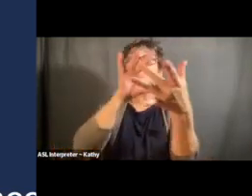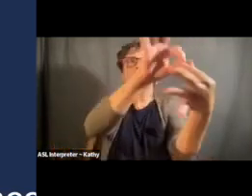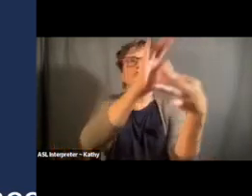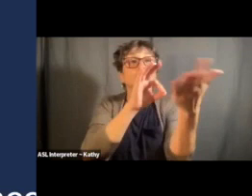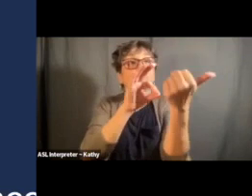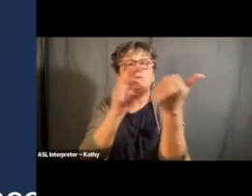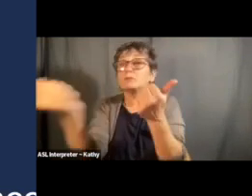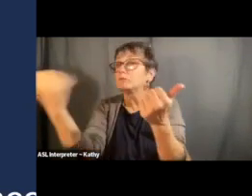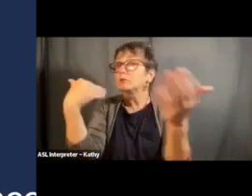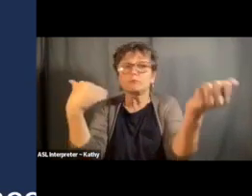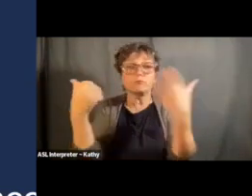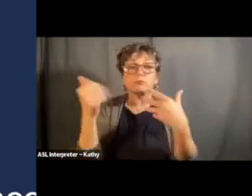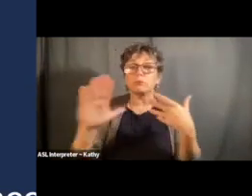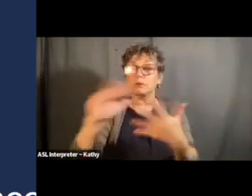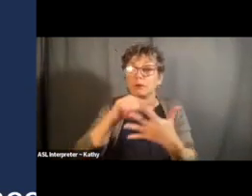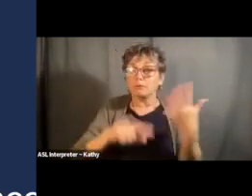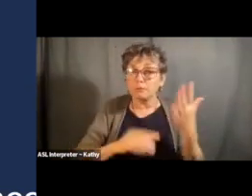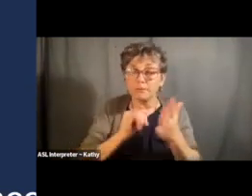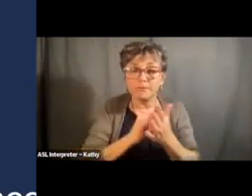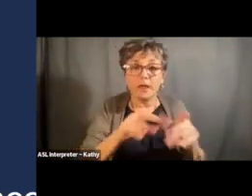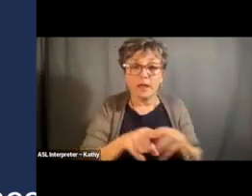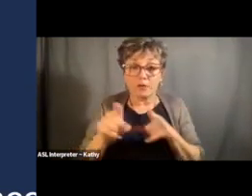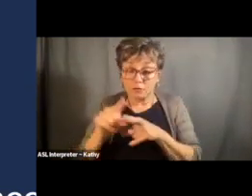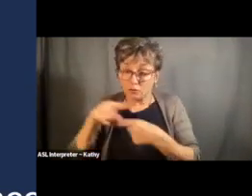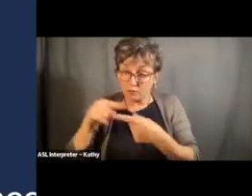importantly, we share, or disseminate that data with